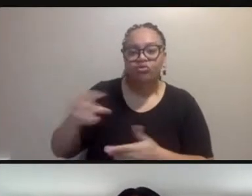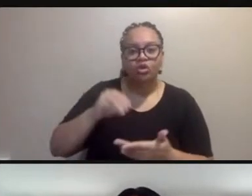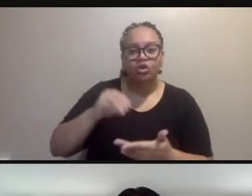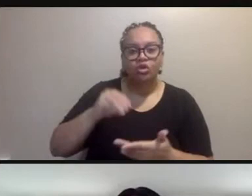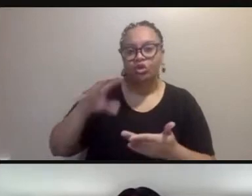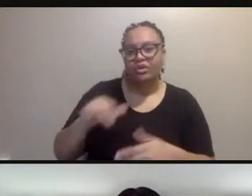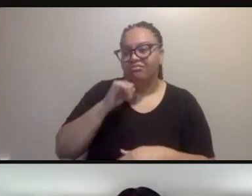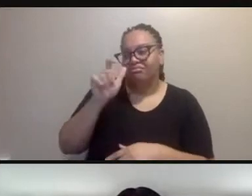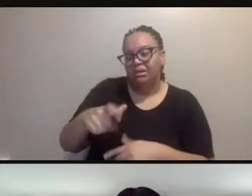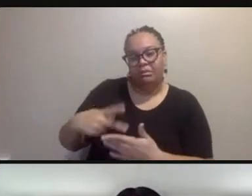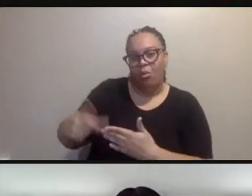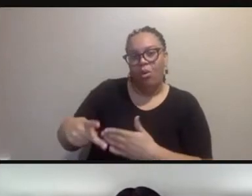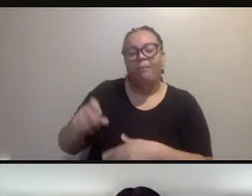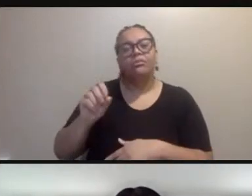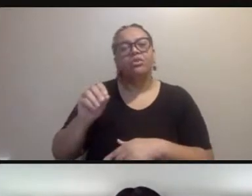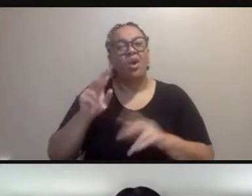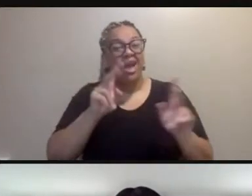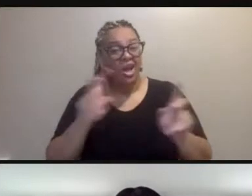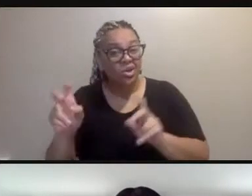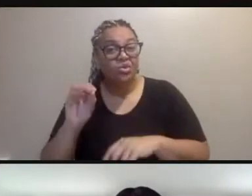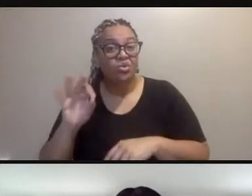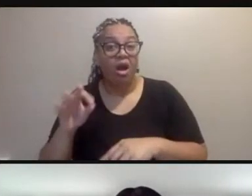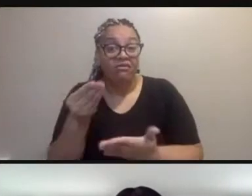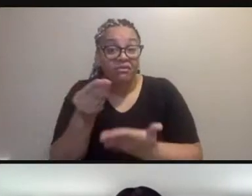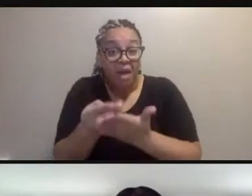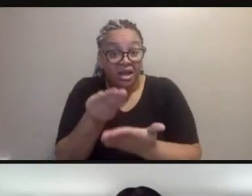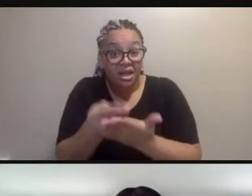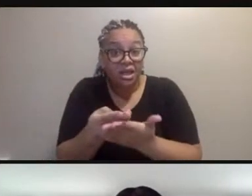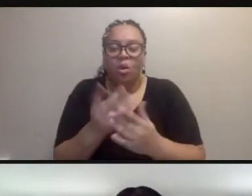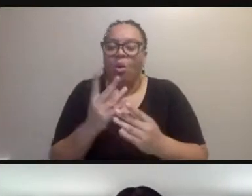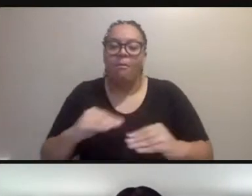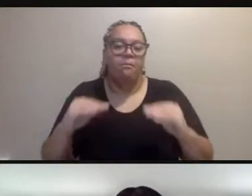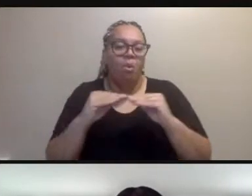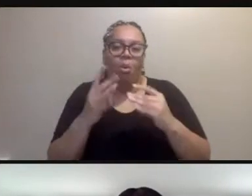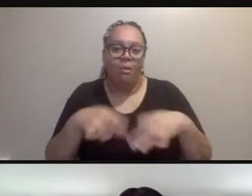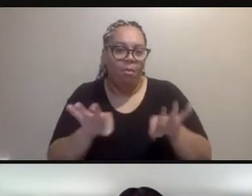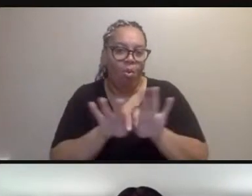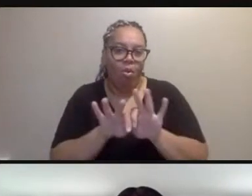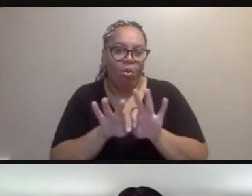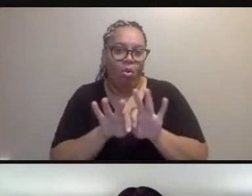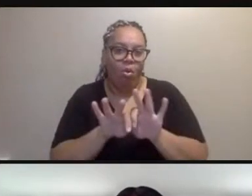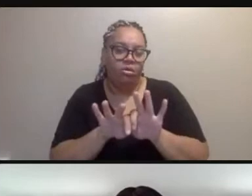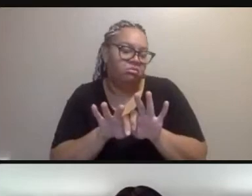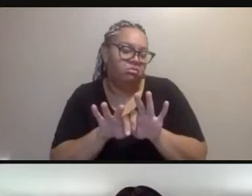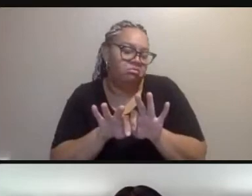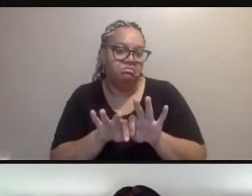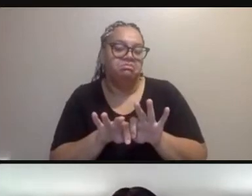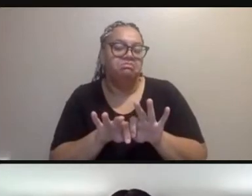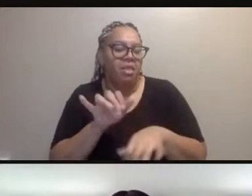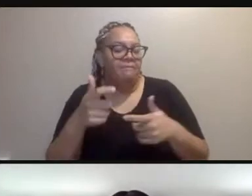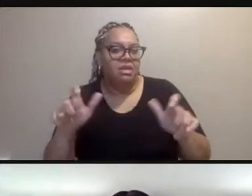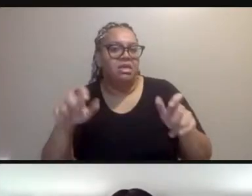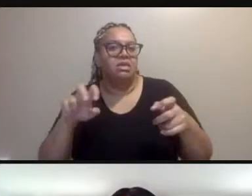THOSE WHICH WERE JUST SHOOTING KIDS INTO PROGRAMS THAT